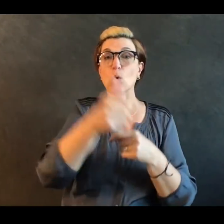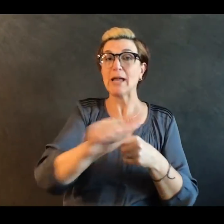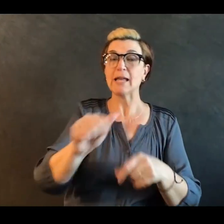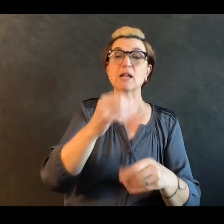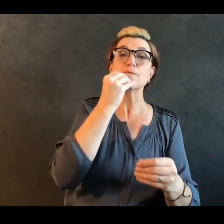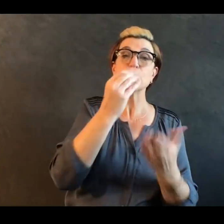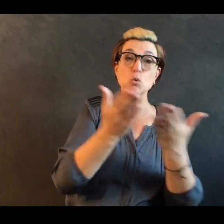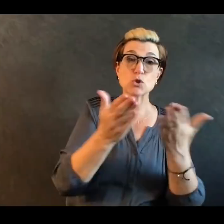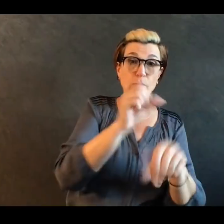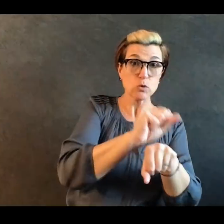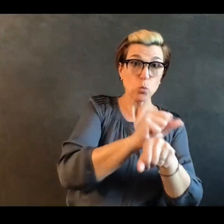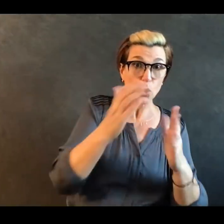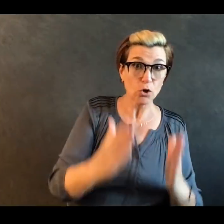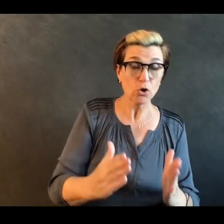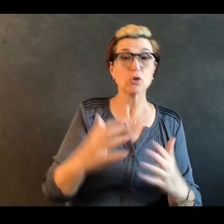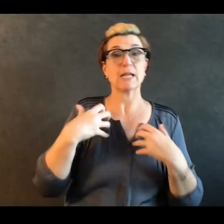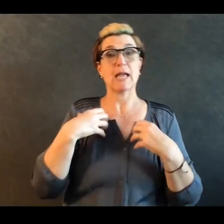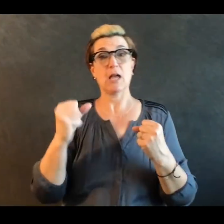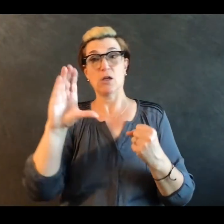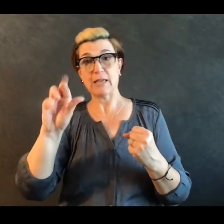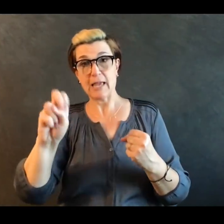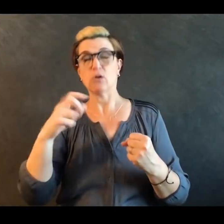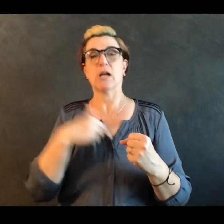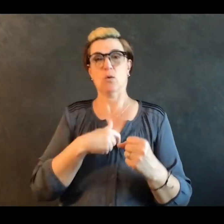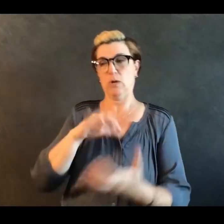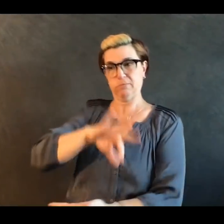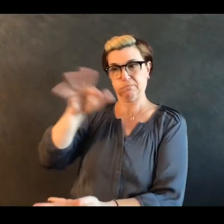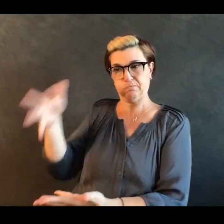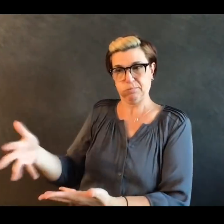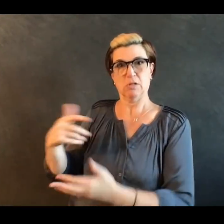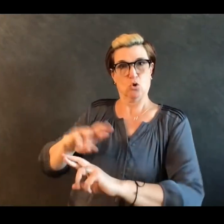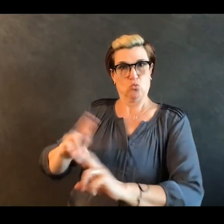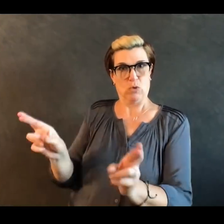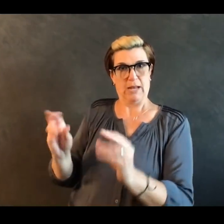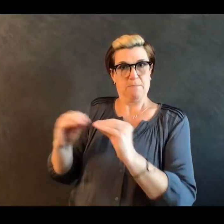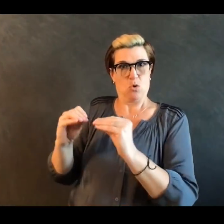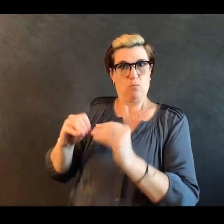we're increasing those every day now finally I know I speak for the president